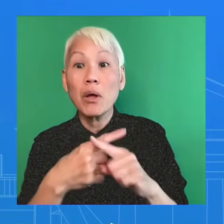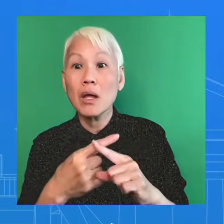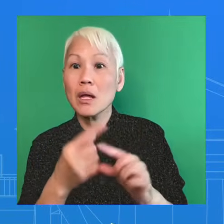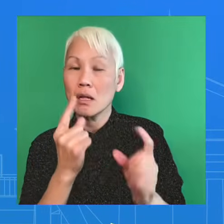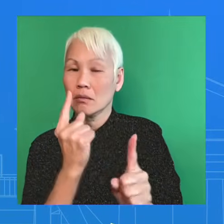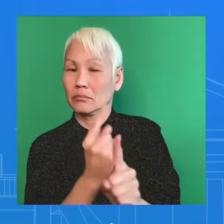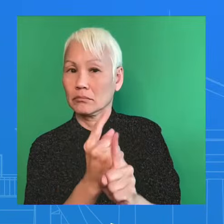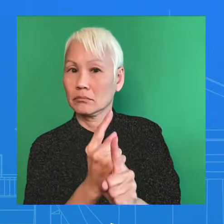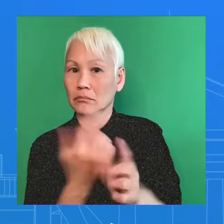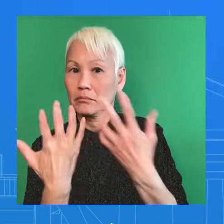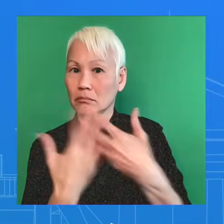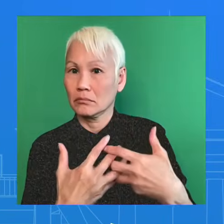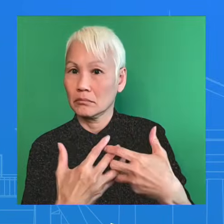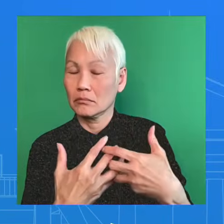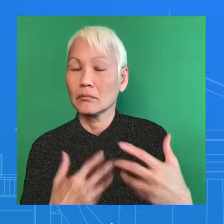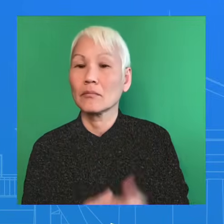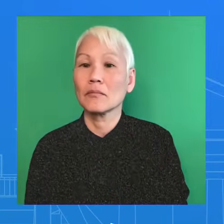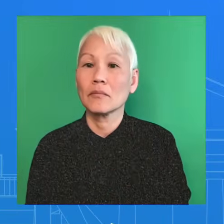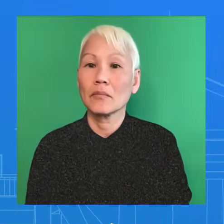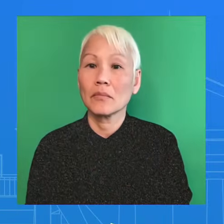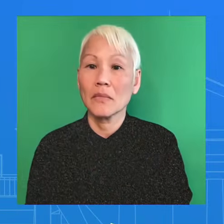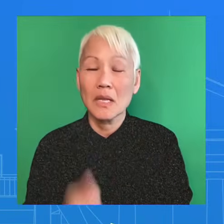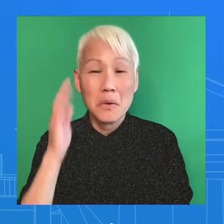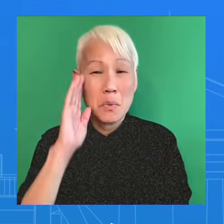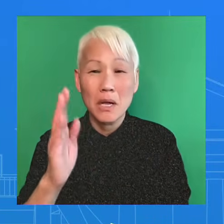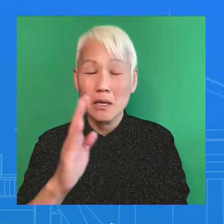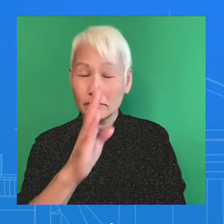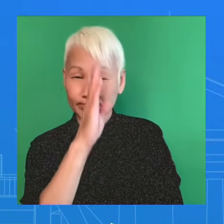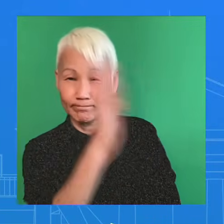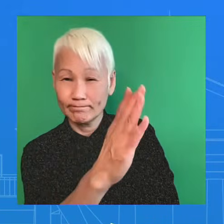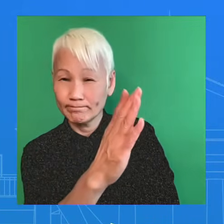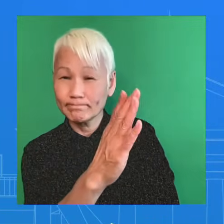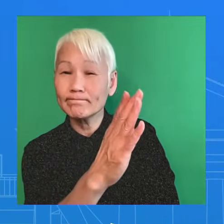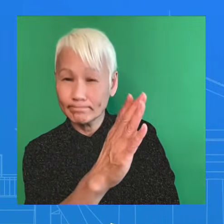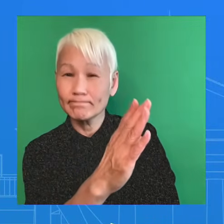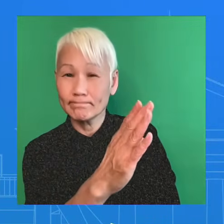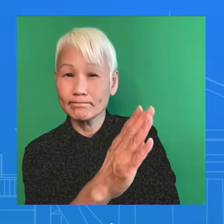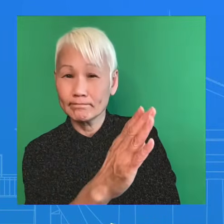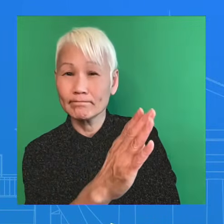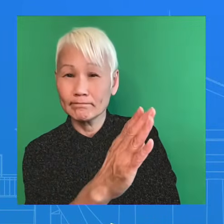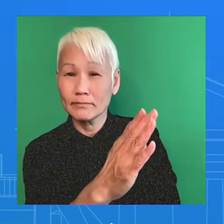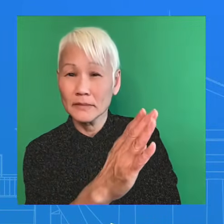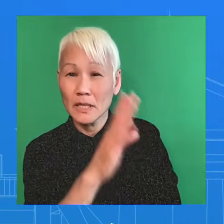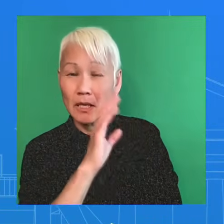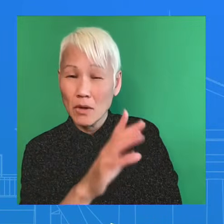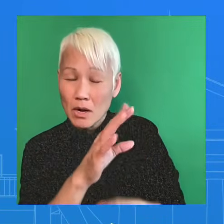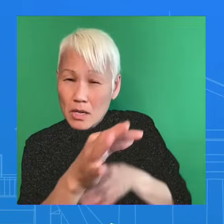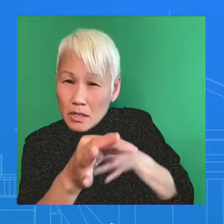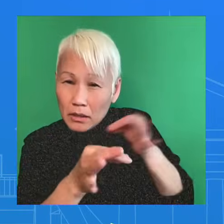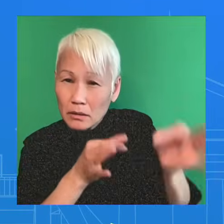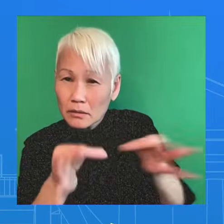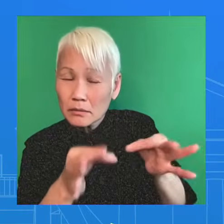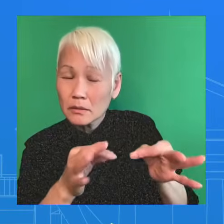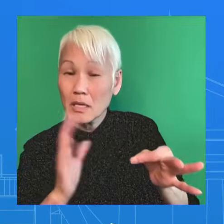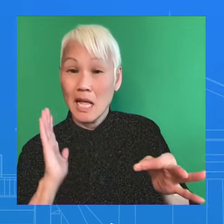then as he has been in the past in terms of our concerns, the challenges in this bilateral relationship, but also about the opportunities that still remain